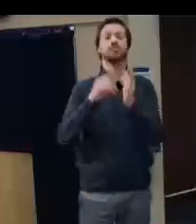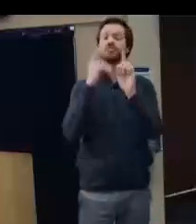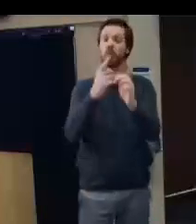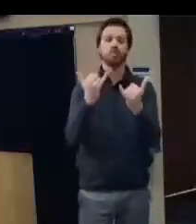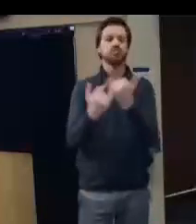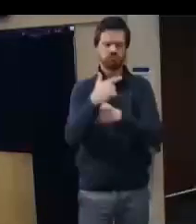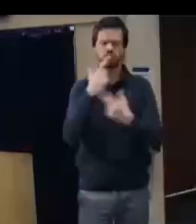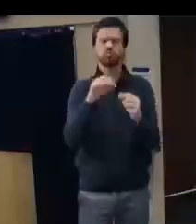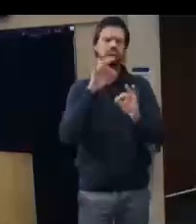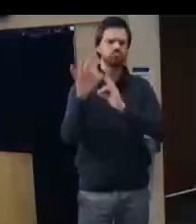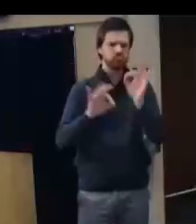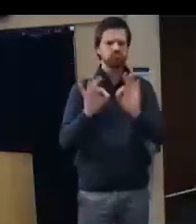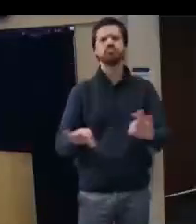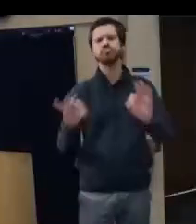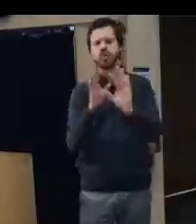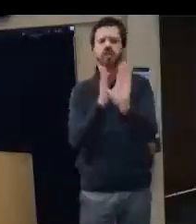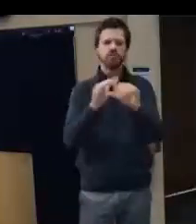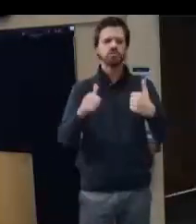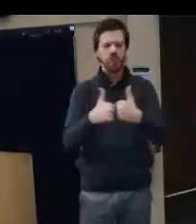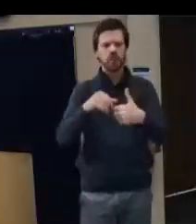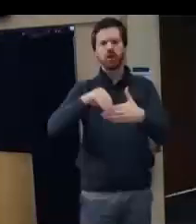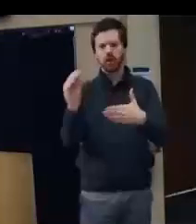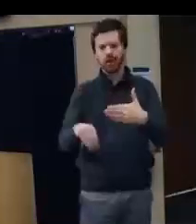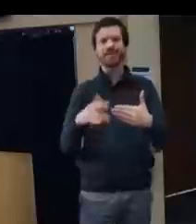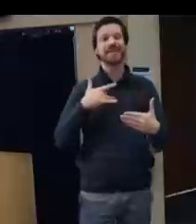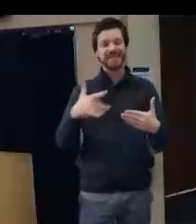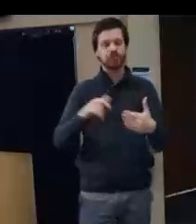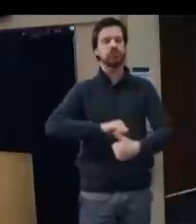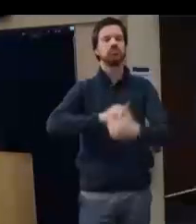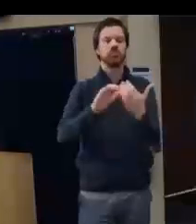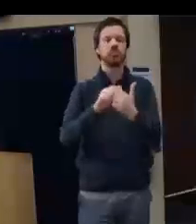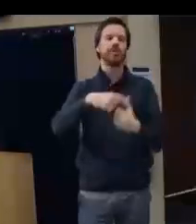by describing key psychological challenges and outcomes experienced within this patient